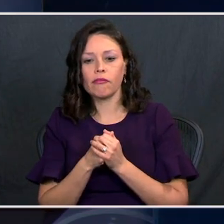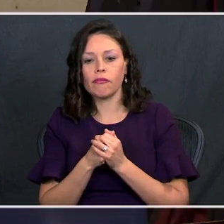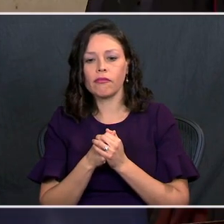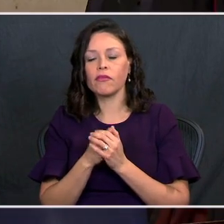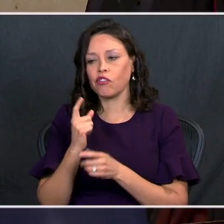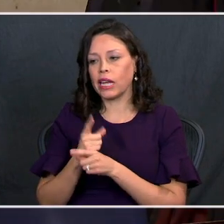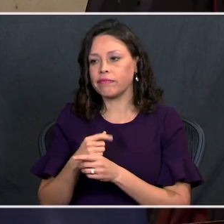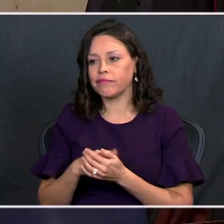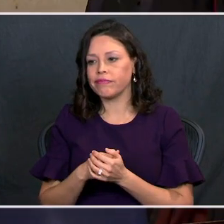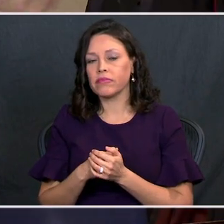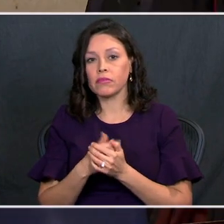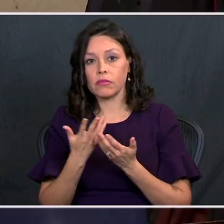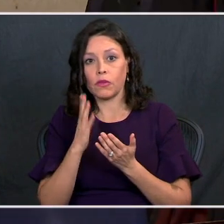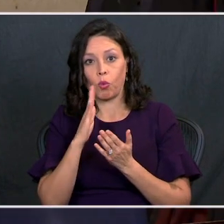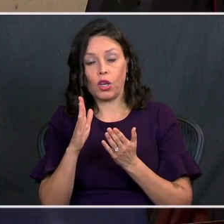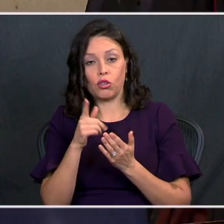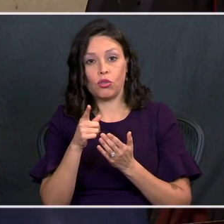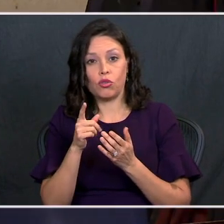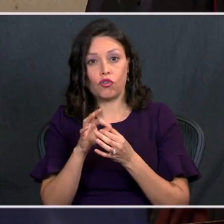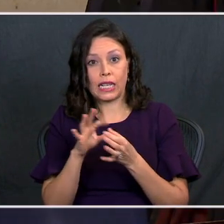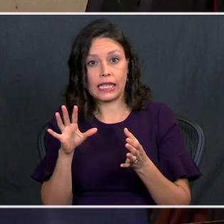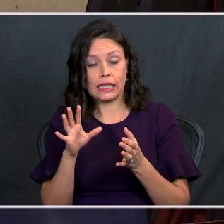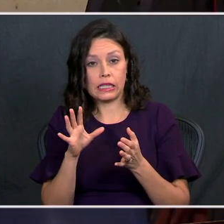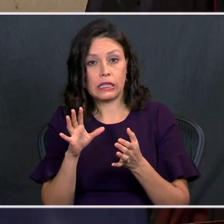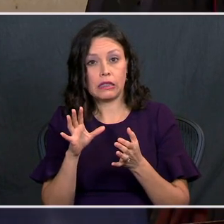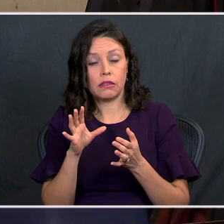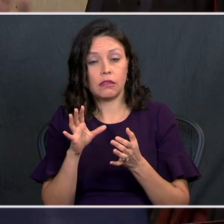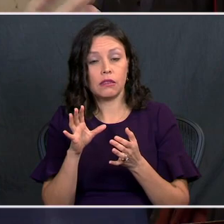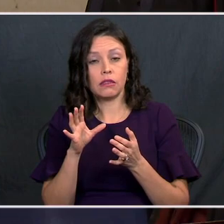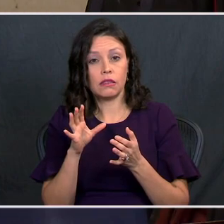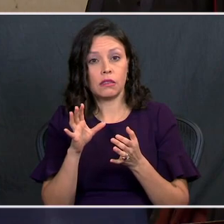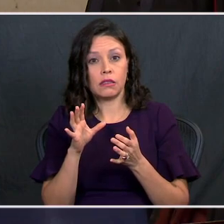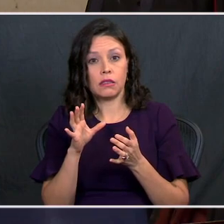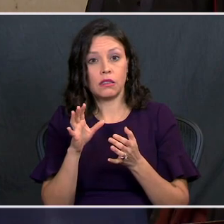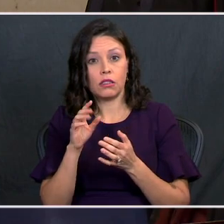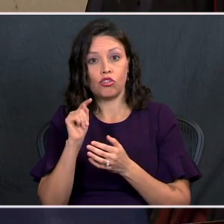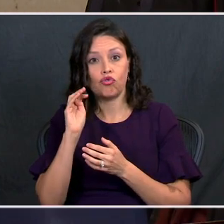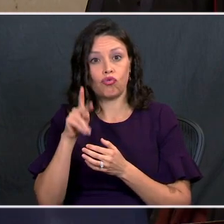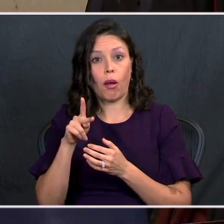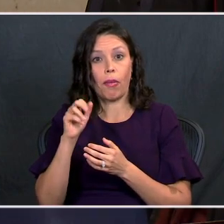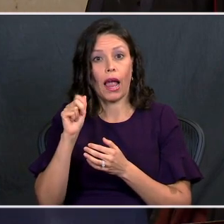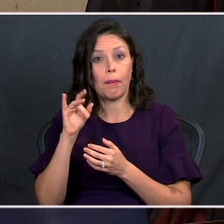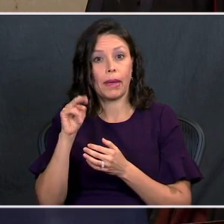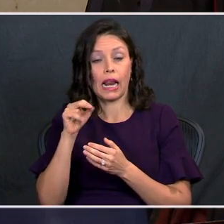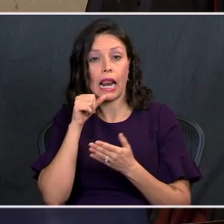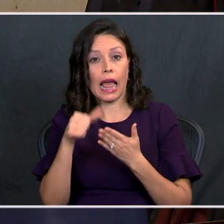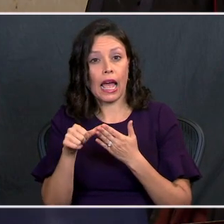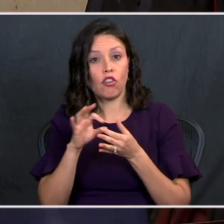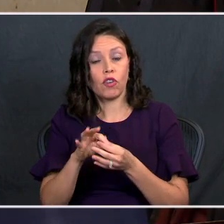The Press: Is there any plan to either release the Trump administration letter on the troop levels